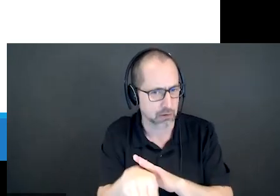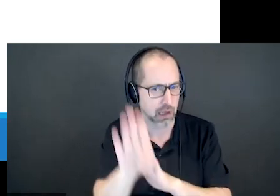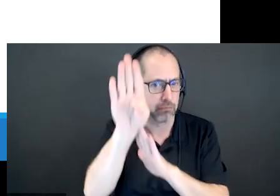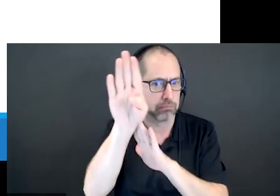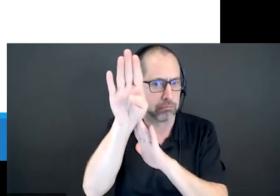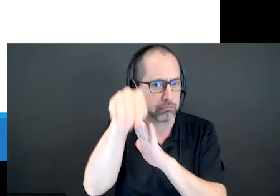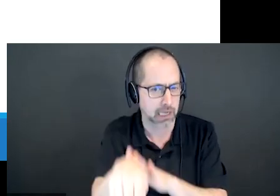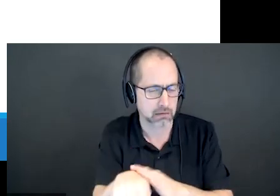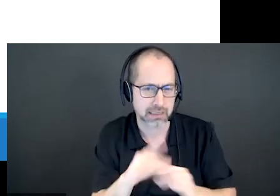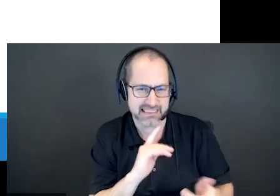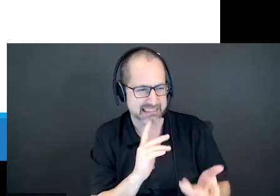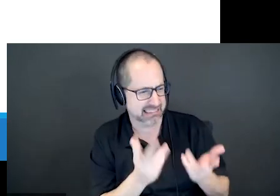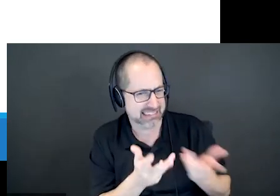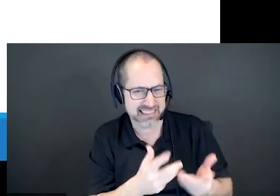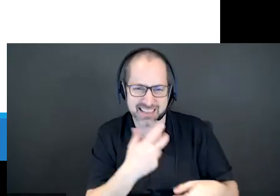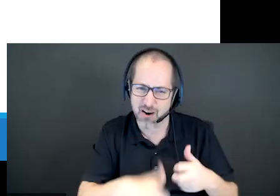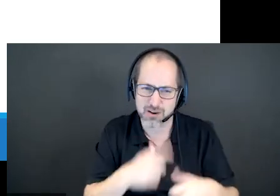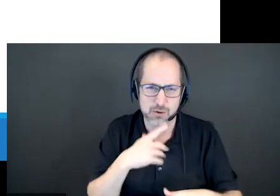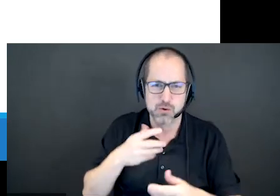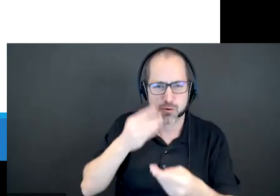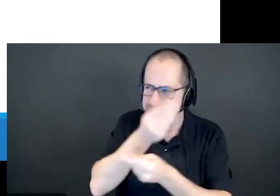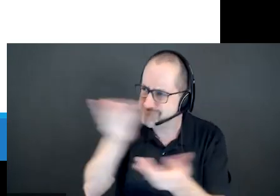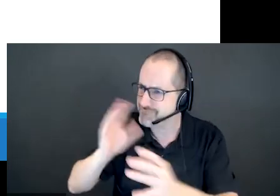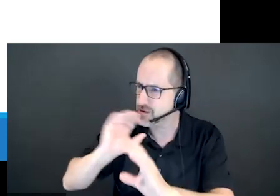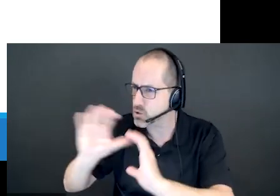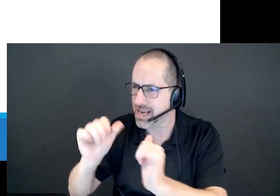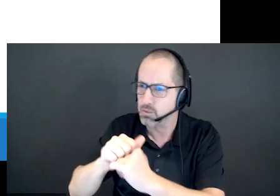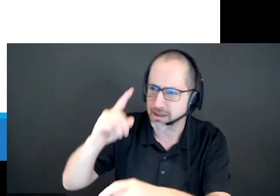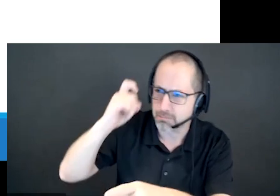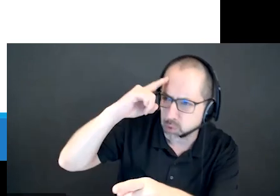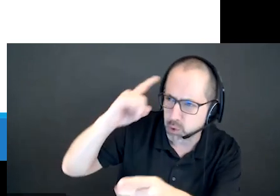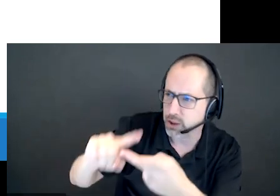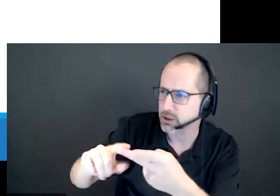case managers employers and even other health professionals. Individuals were often having